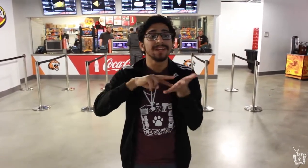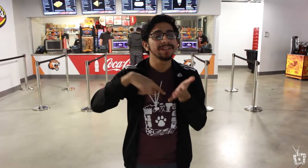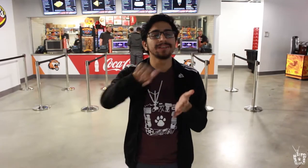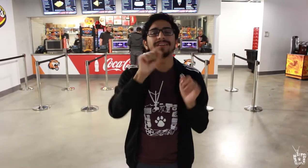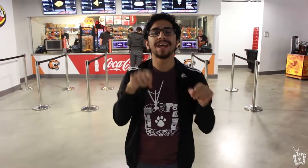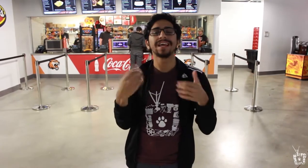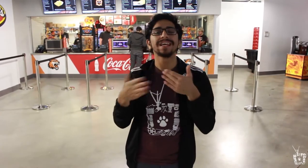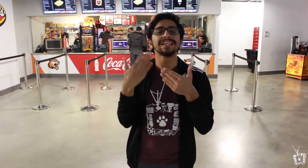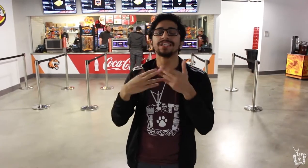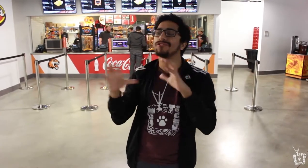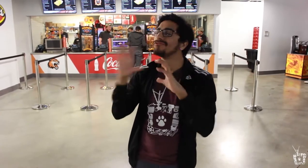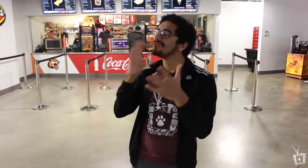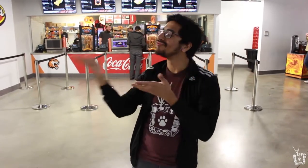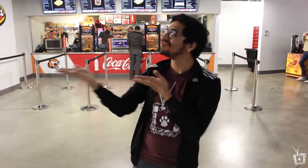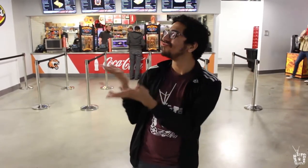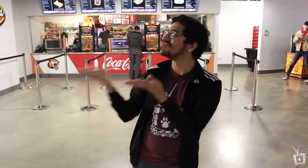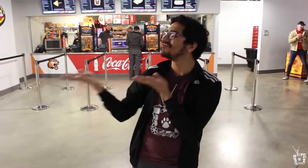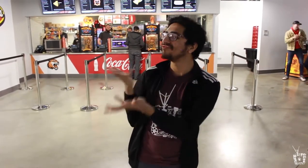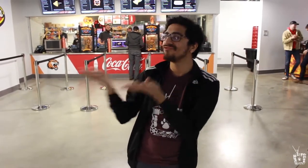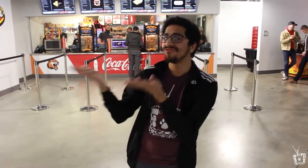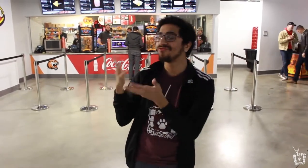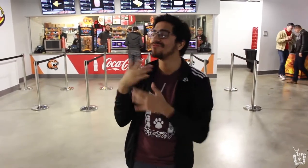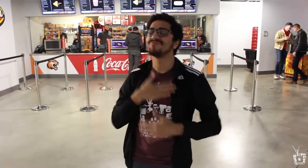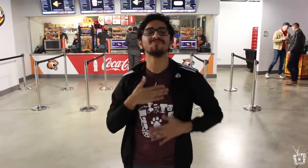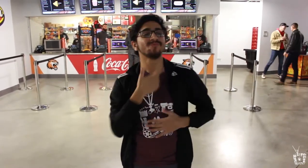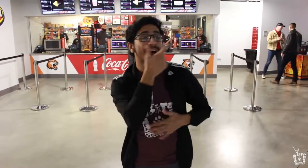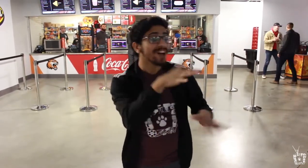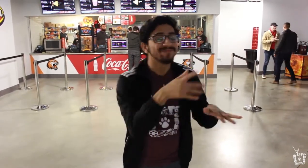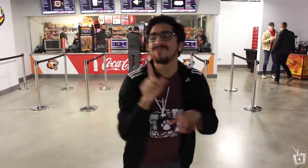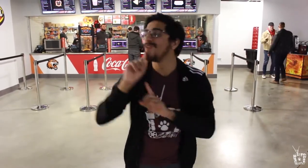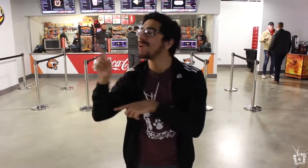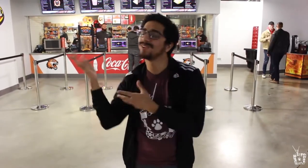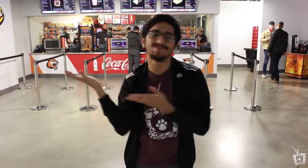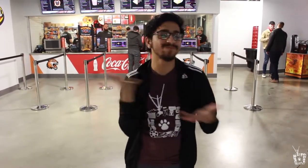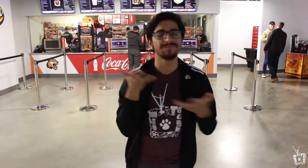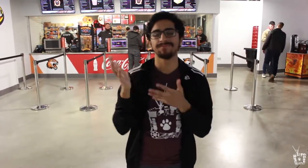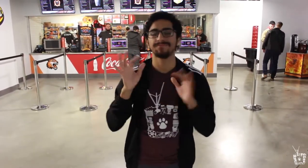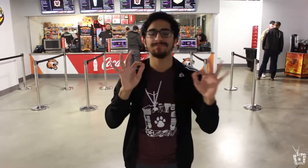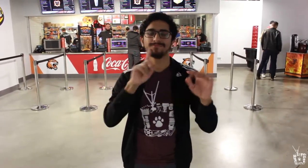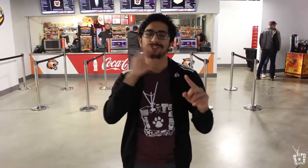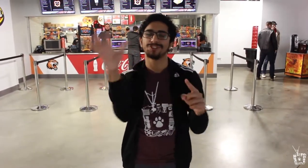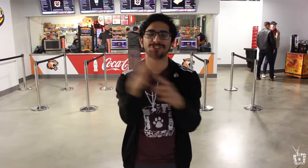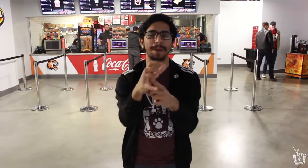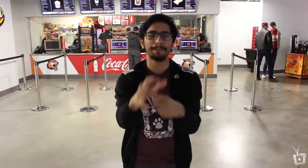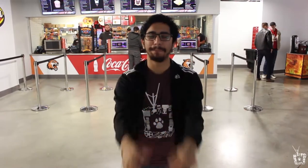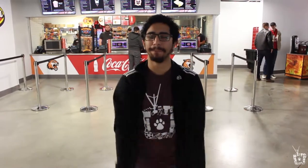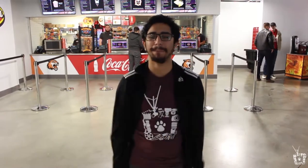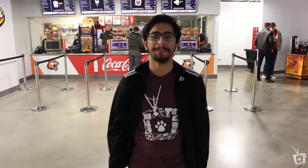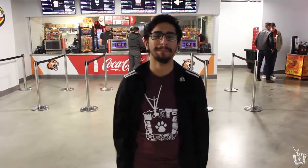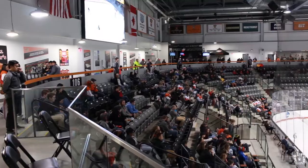This means that the students can easily communicate with the workers. They watch the game and order food without any problem. That's truly an exceptional experience!